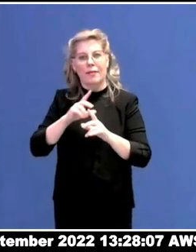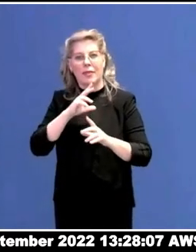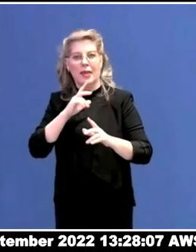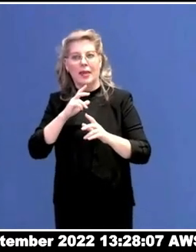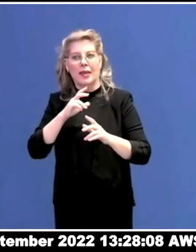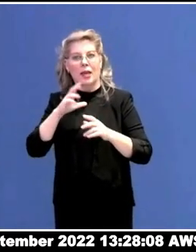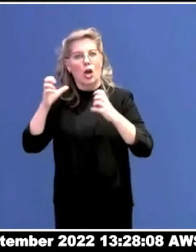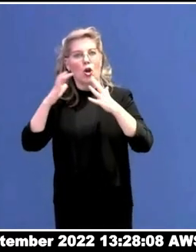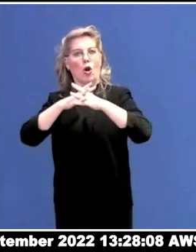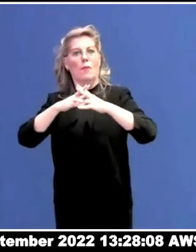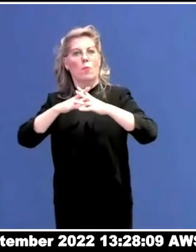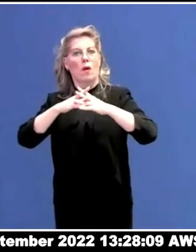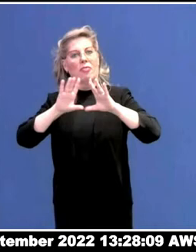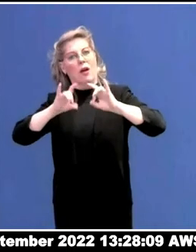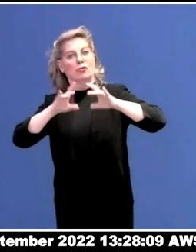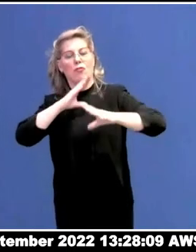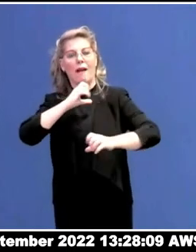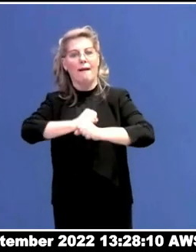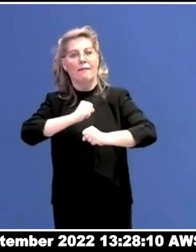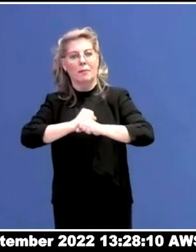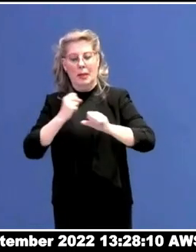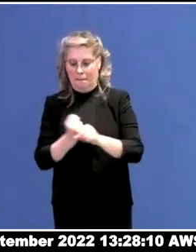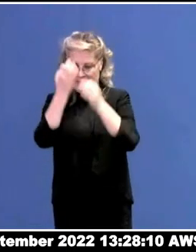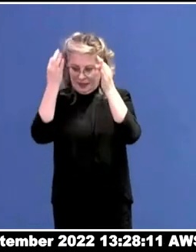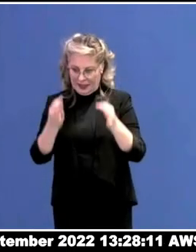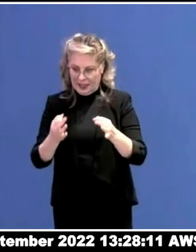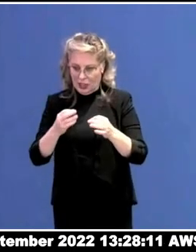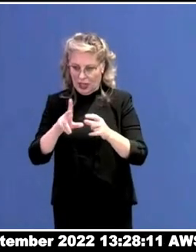When you did your research, you were looking at each state and territory and what they